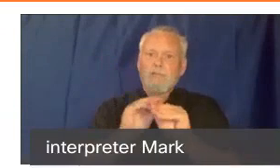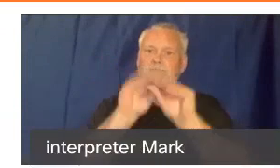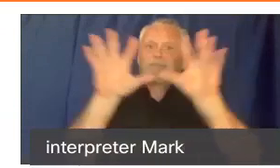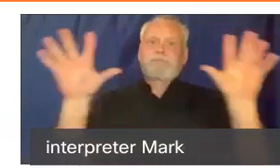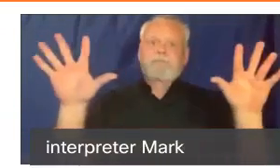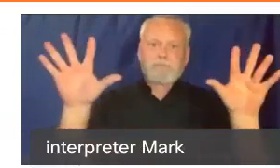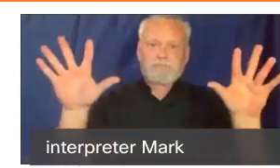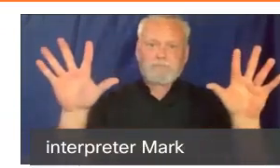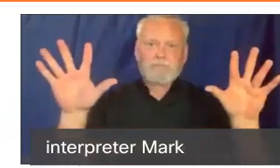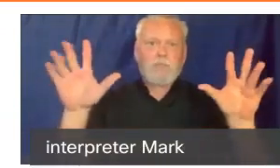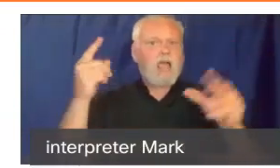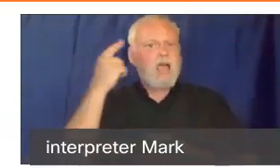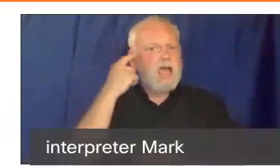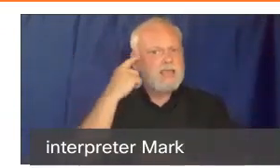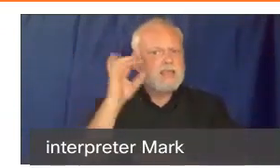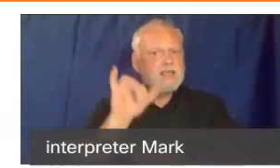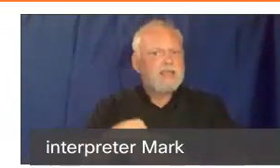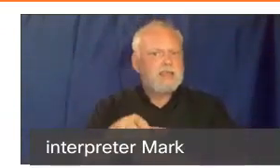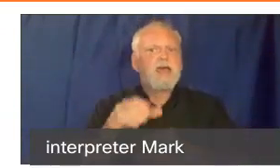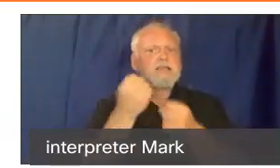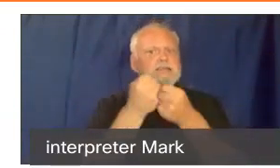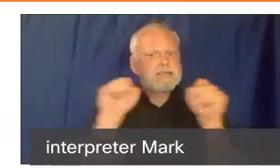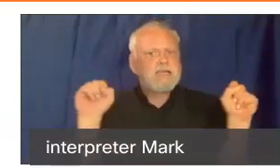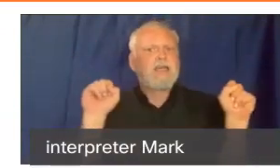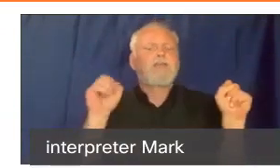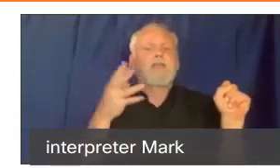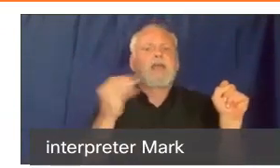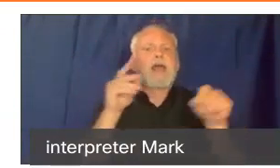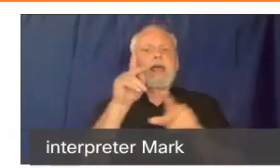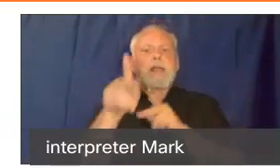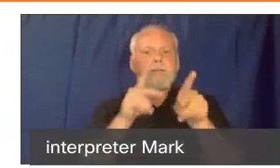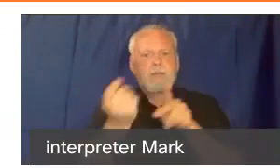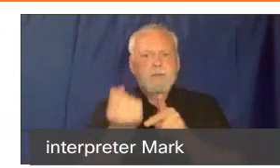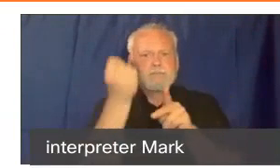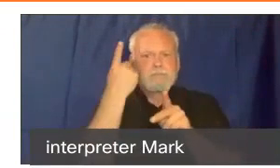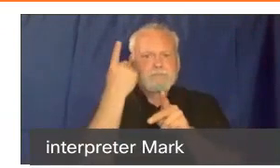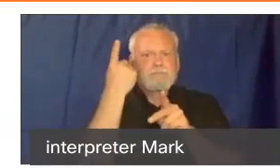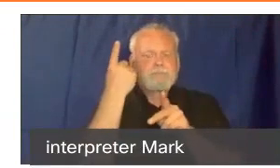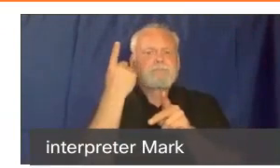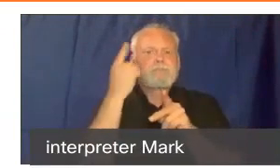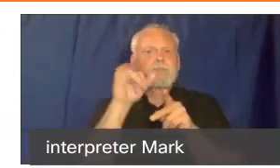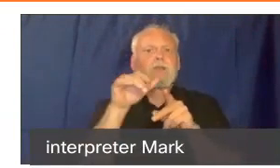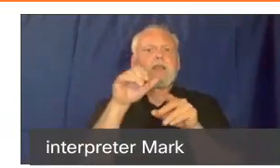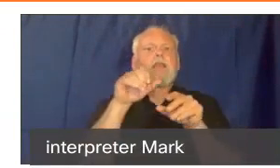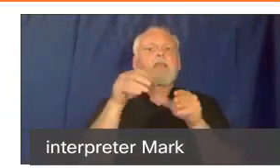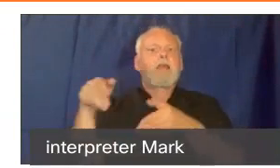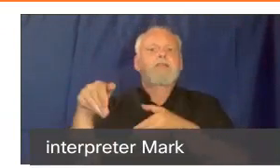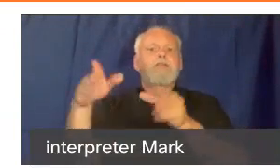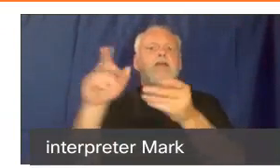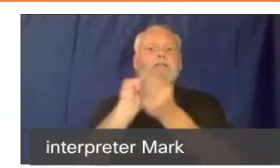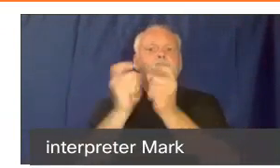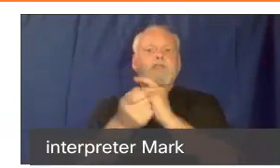Because I think that, uh, safety and people understanding that that a sidewalk has been turned into a trail.